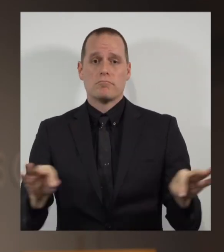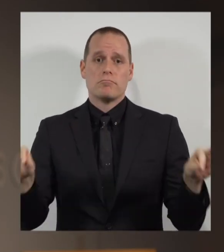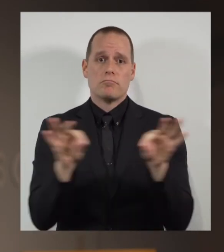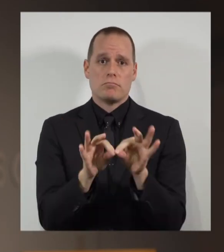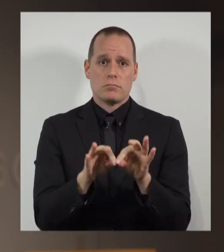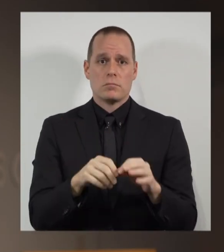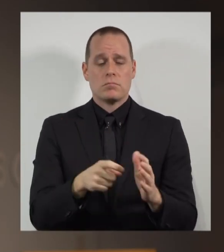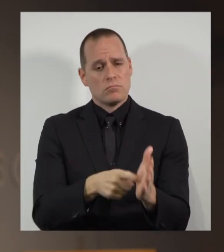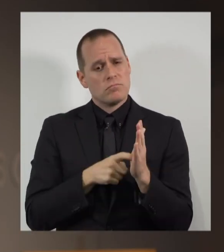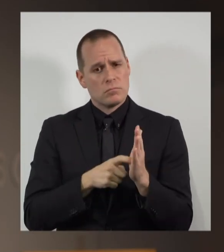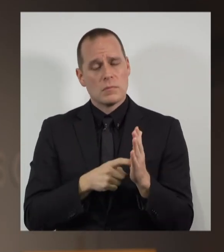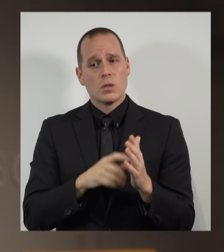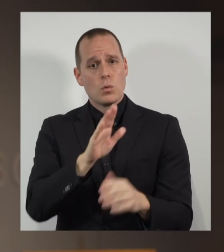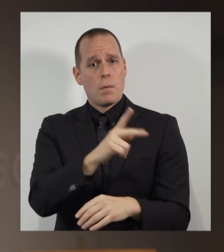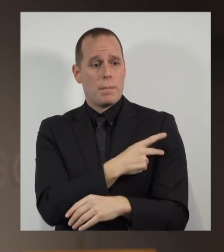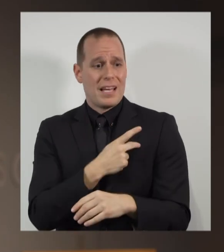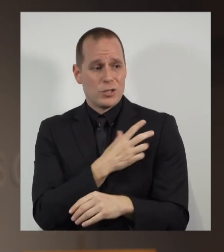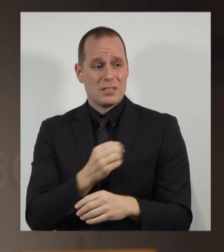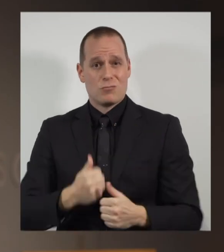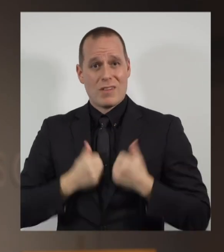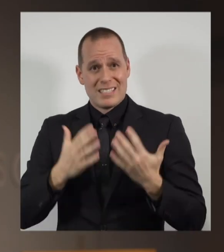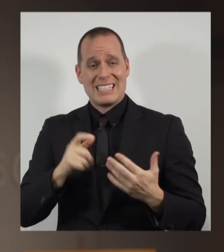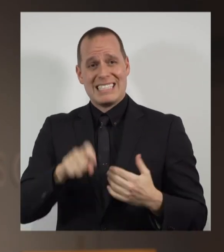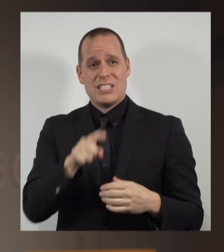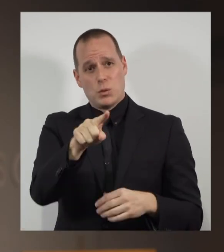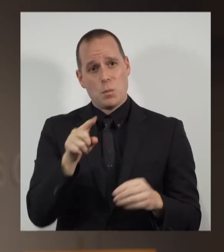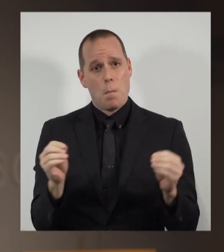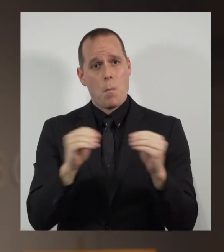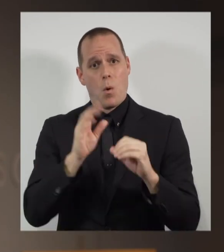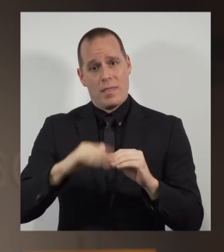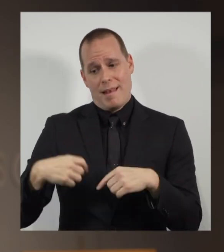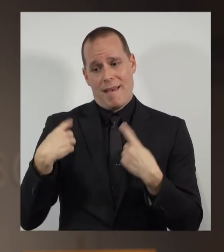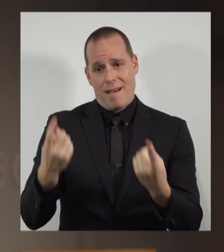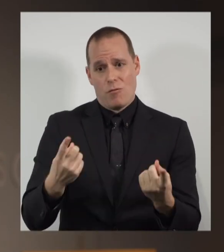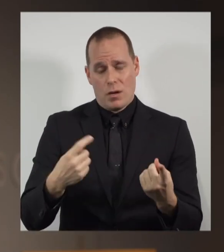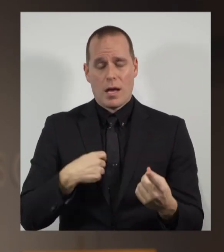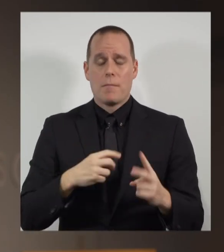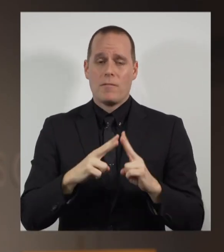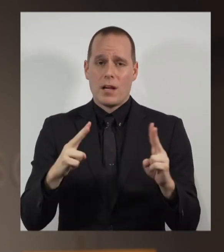Our patients and our residents need you now more than ever, and I’m so incredibly grateful